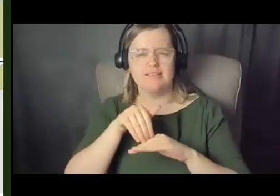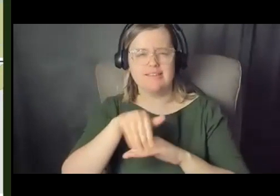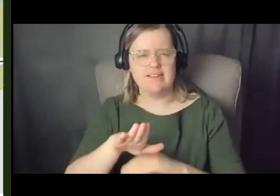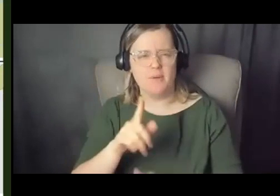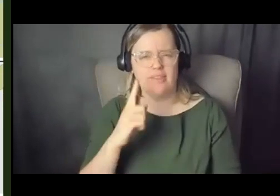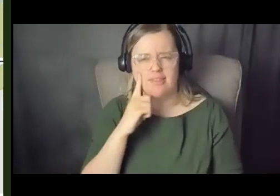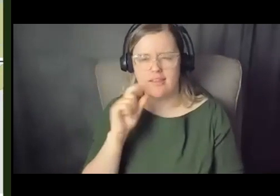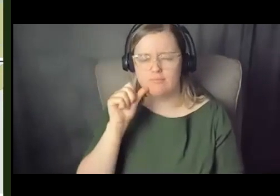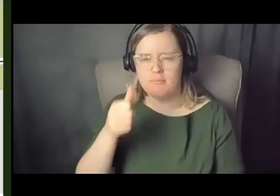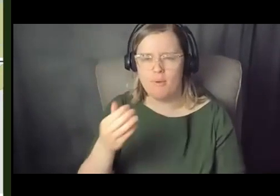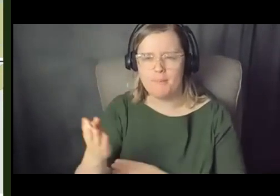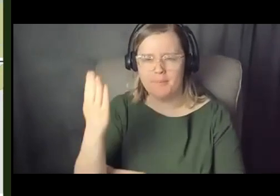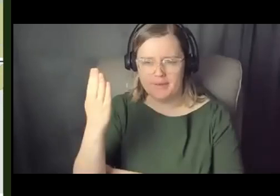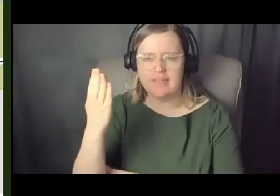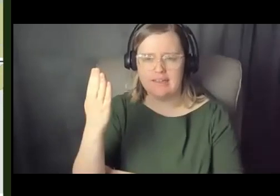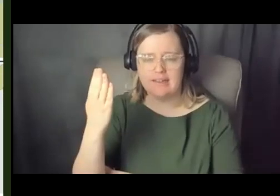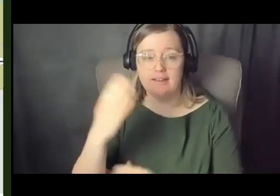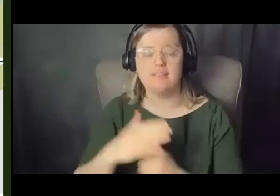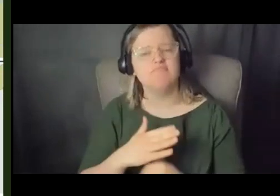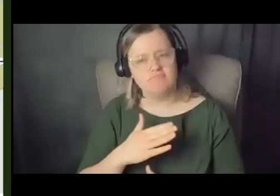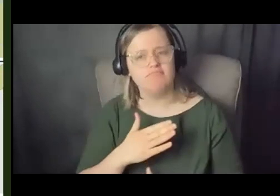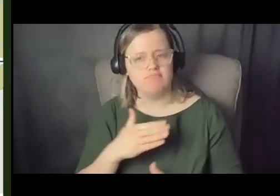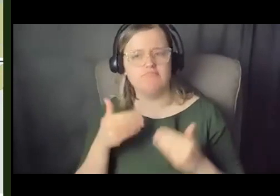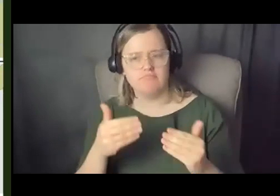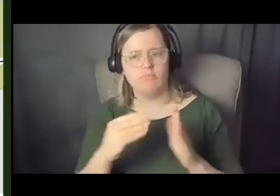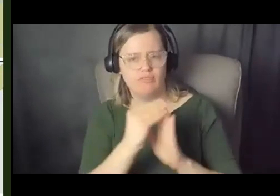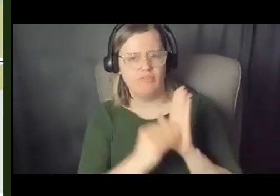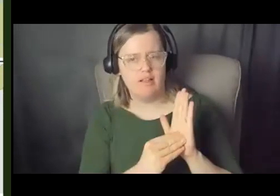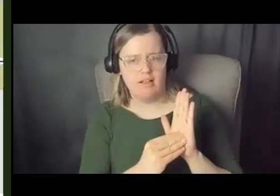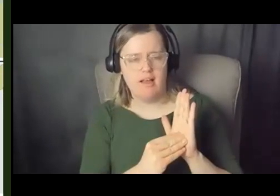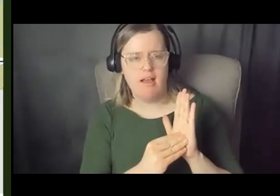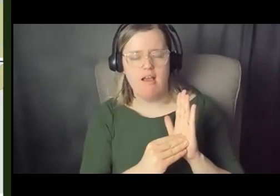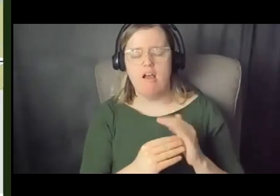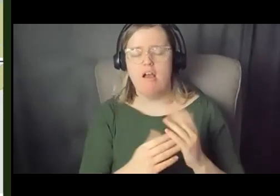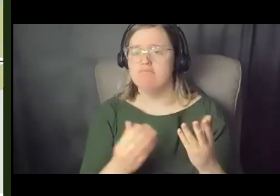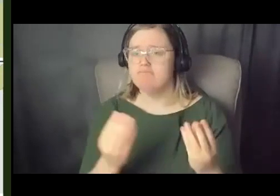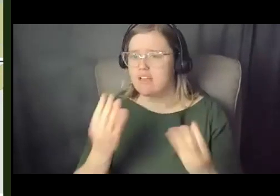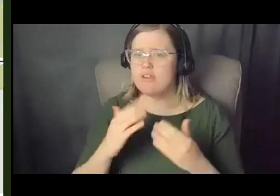I believe it will be going out tomorrow morning. And do fill out the survey and let us know how we can better